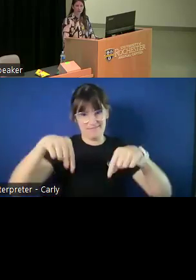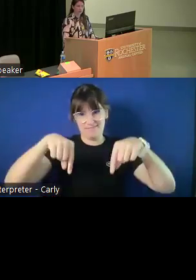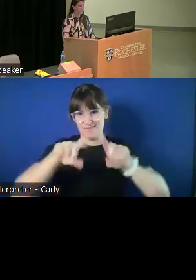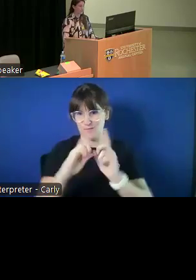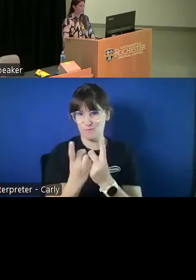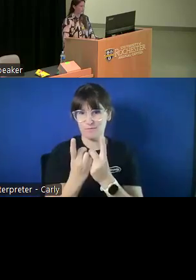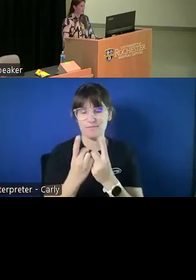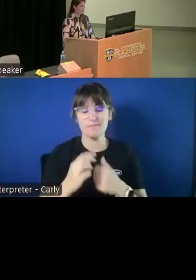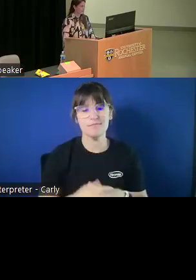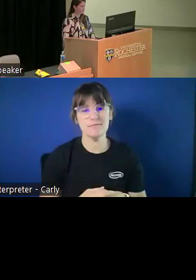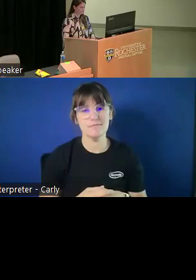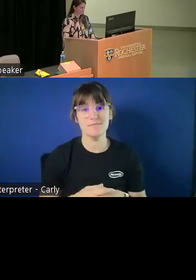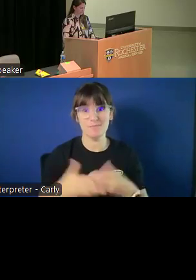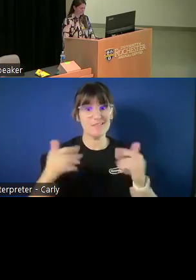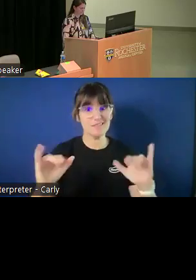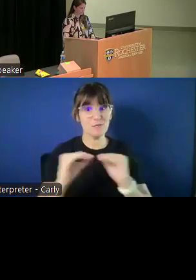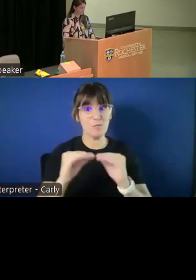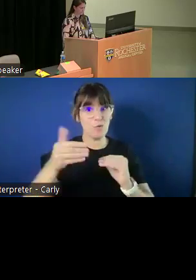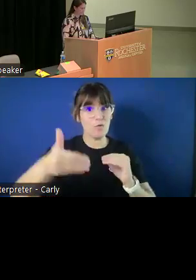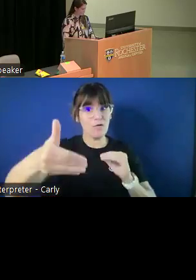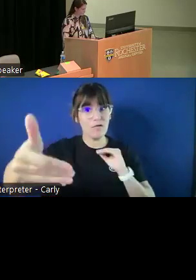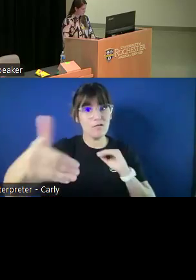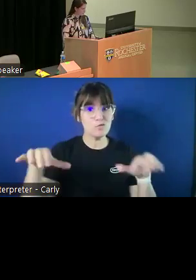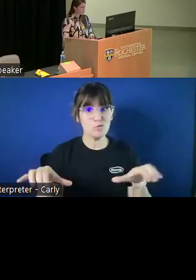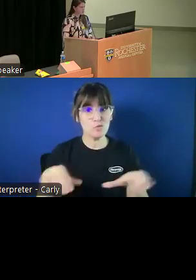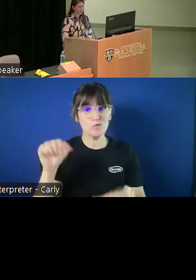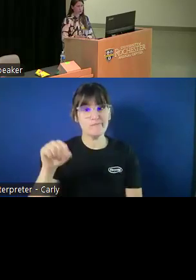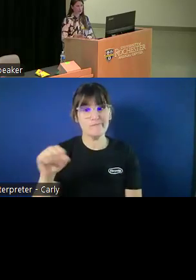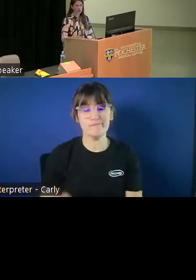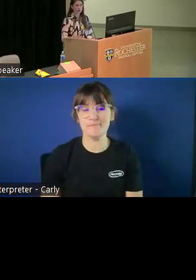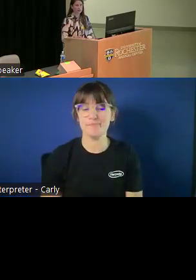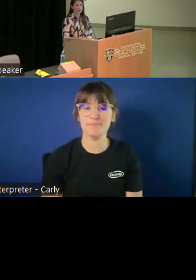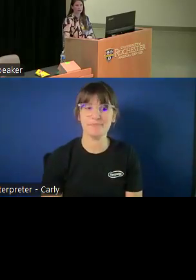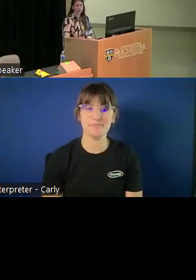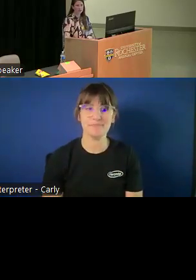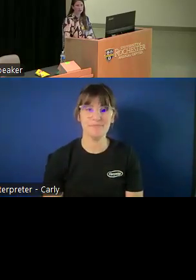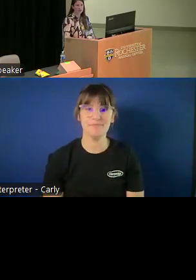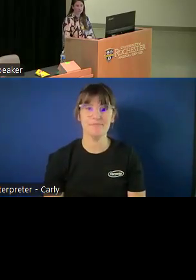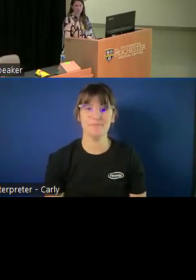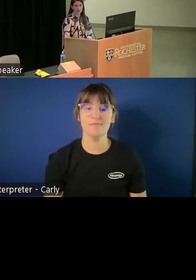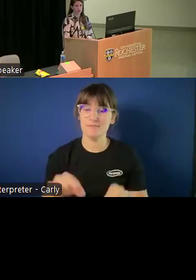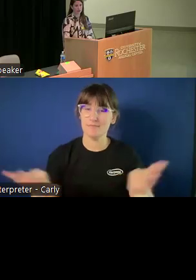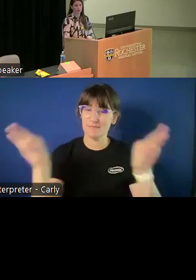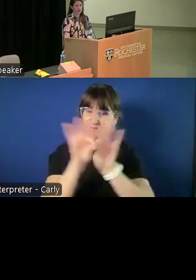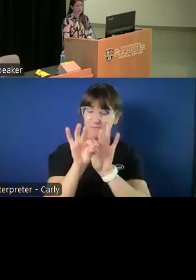of work that needs to be done so it's important to also align ourselves with evidence-based work